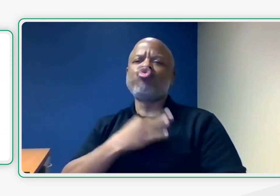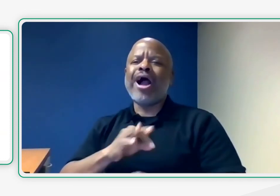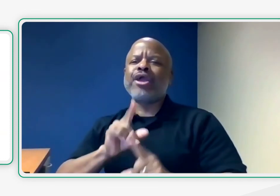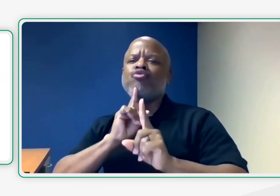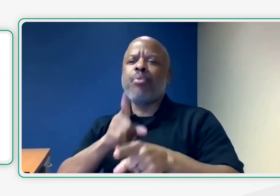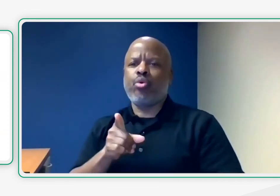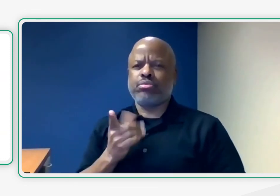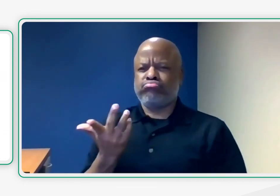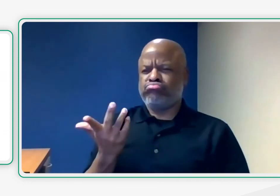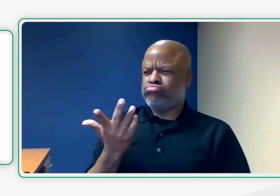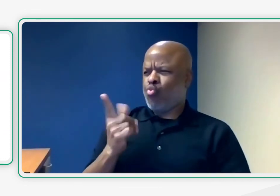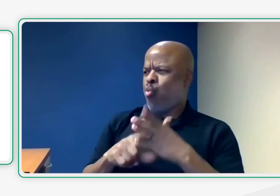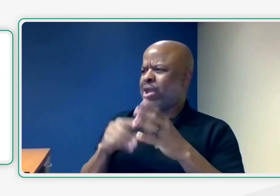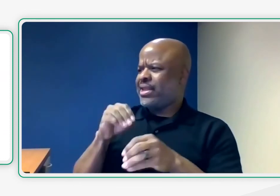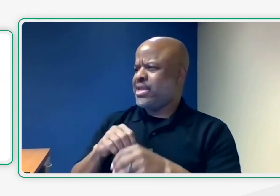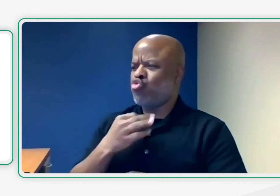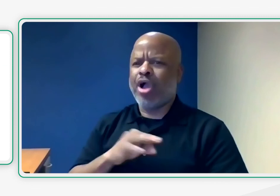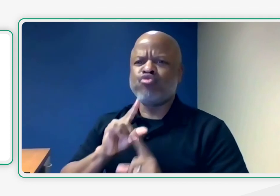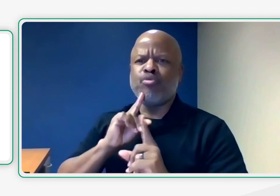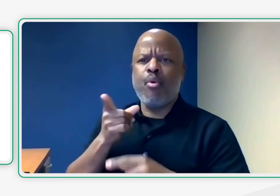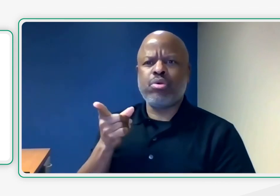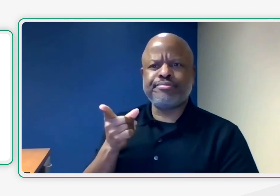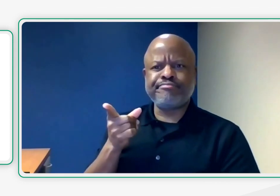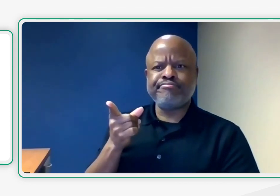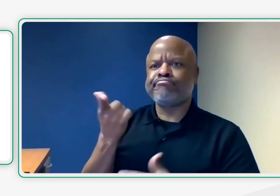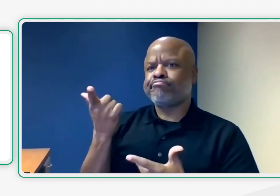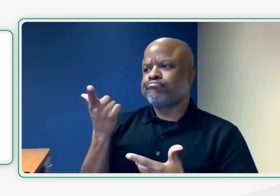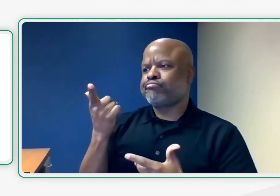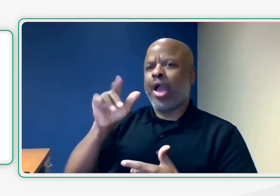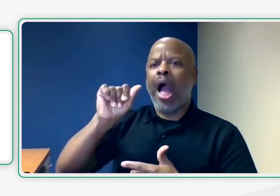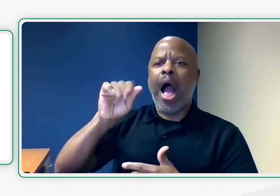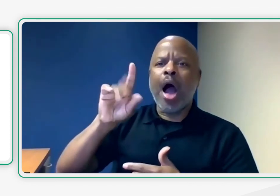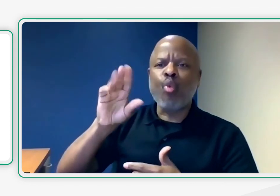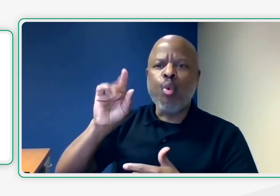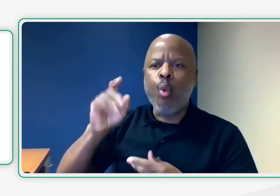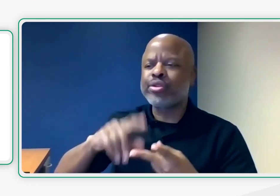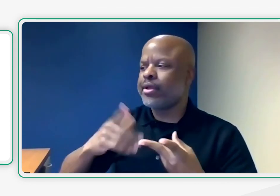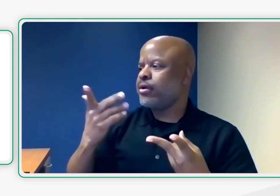And this might affect your limits and the amount that you're spending.